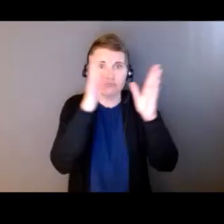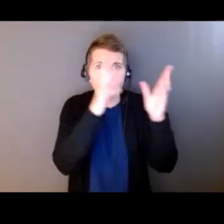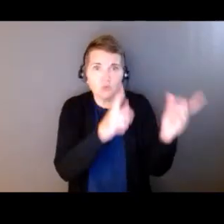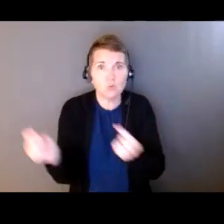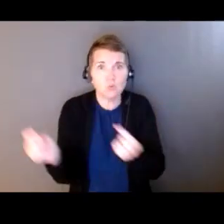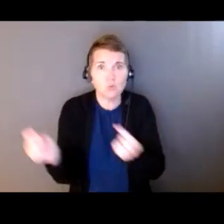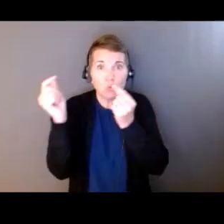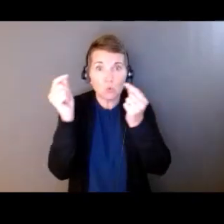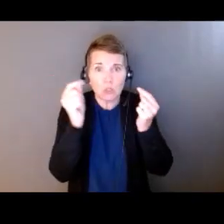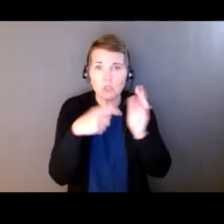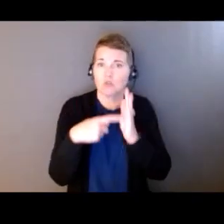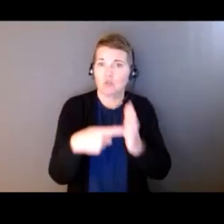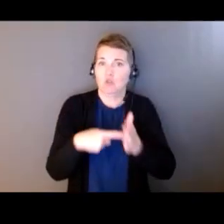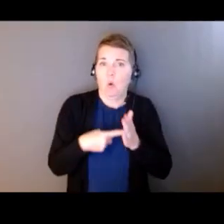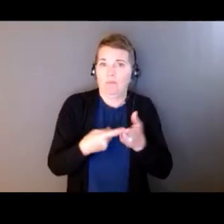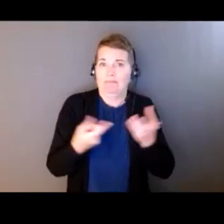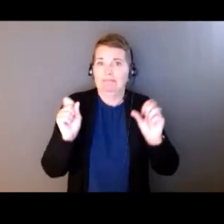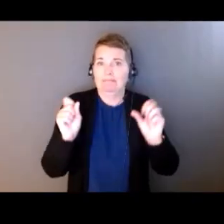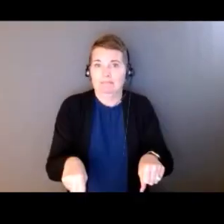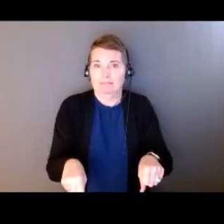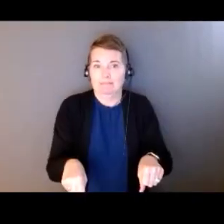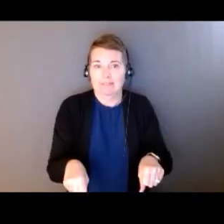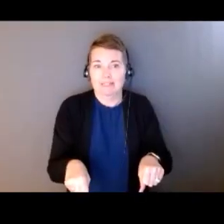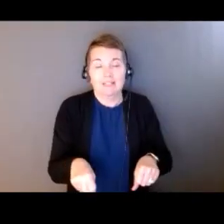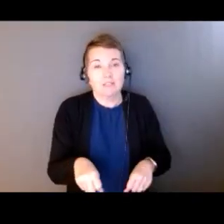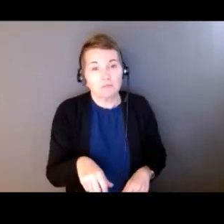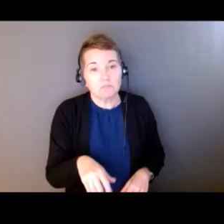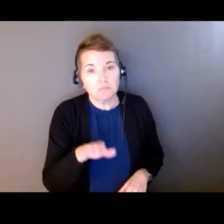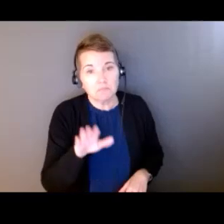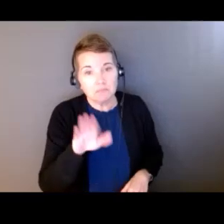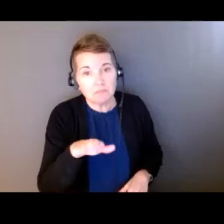It may be worth looking at to inject a little bit of